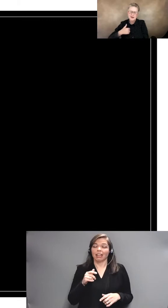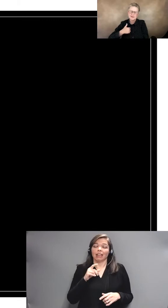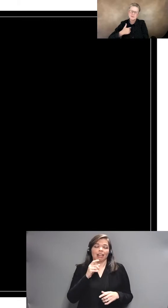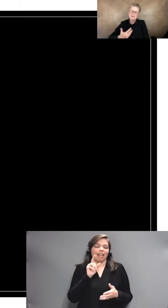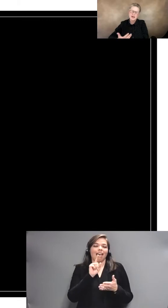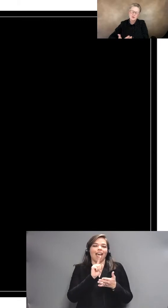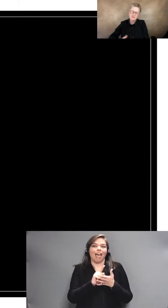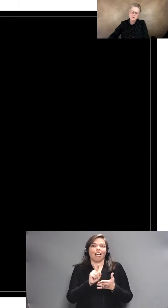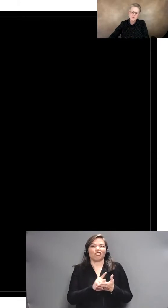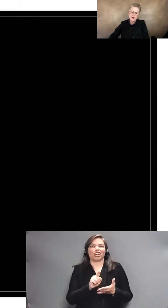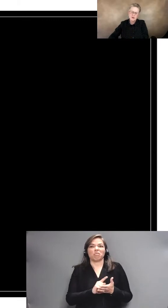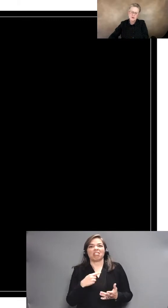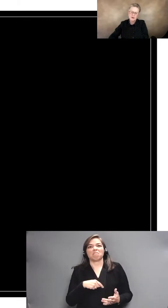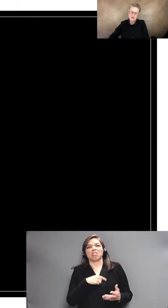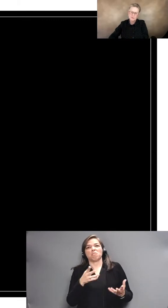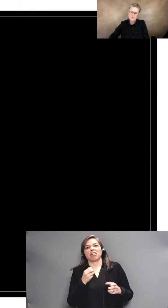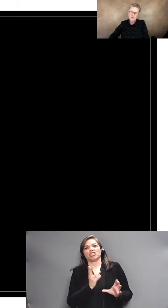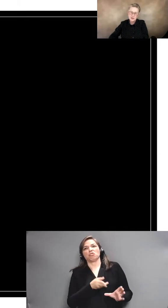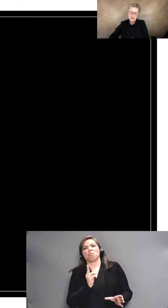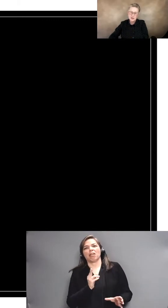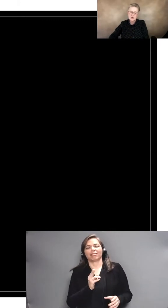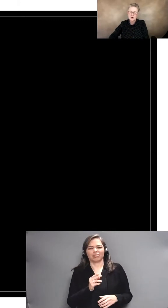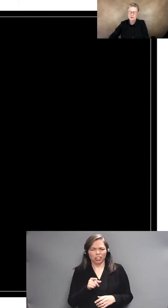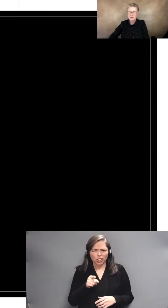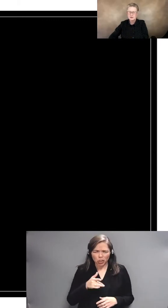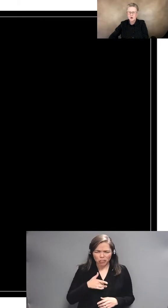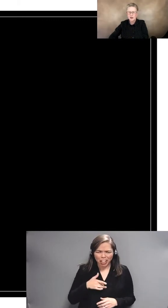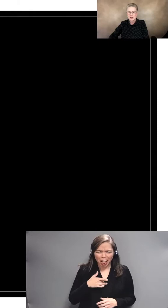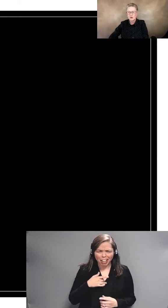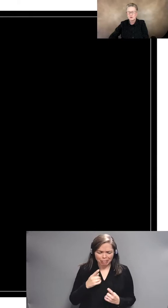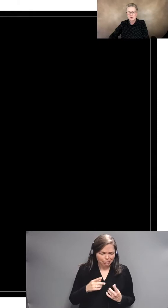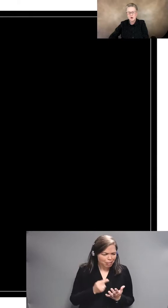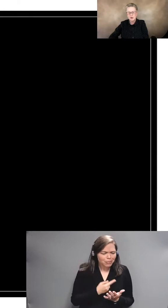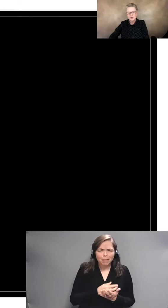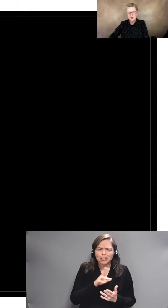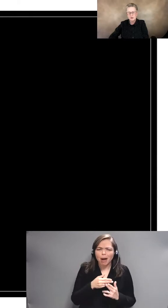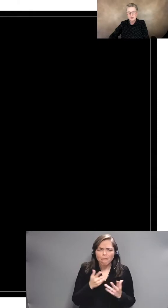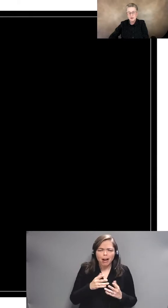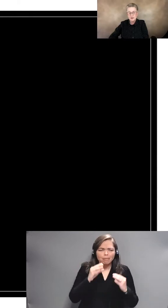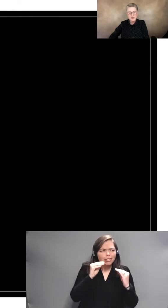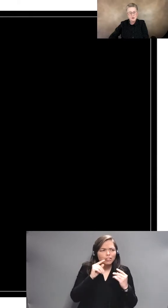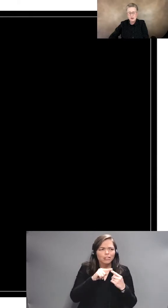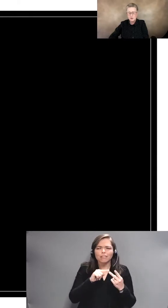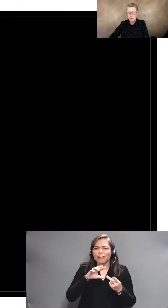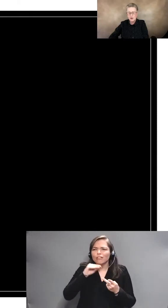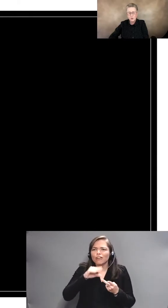sometimes how we feel about teaching or learning or doing what we do, is every week we want to quit